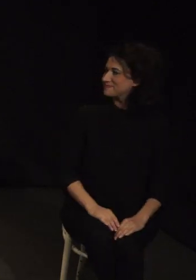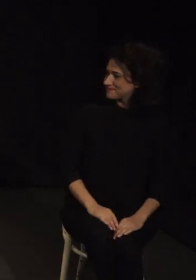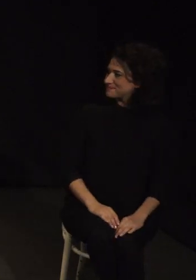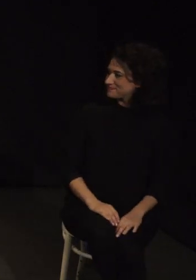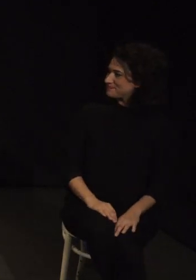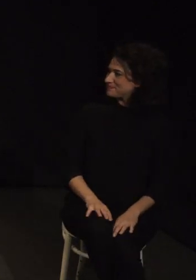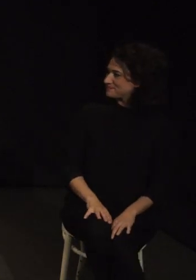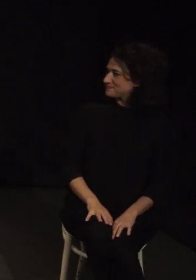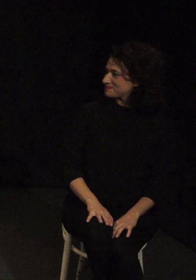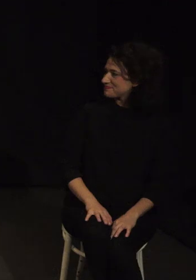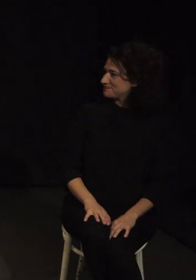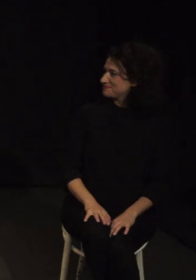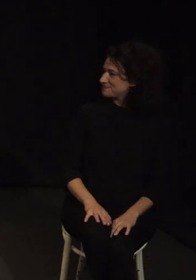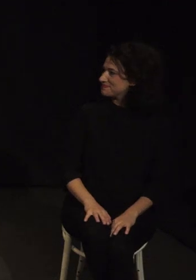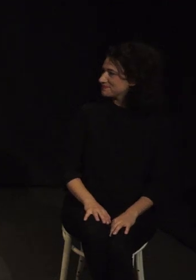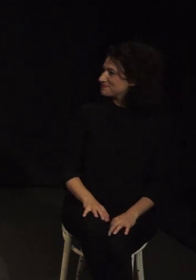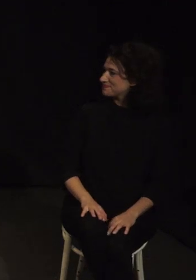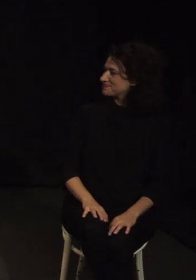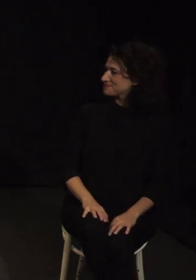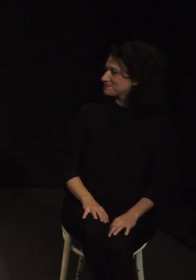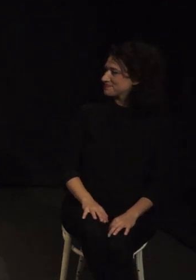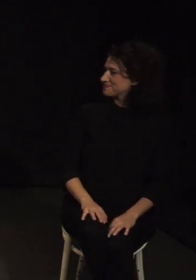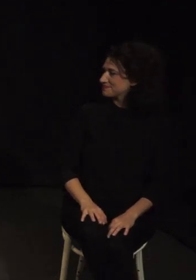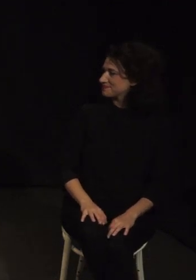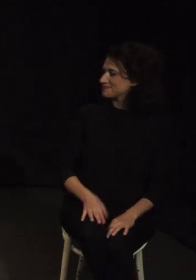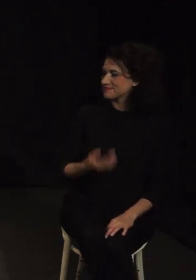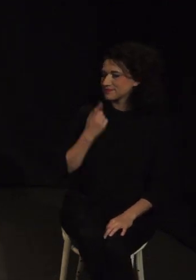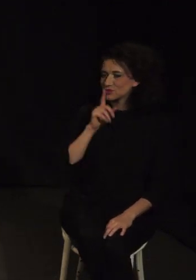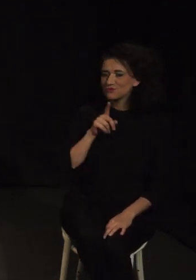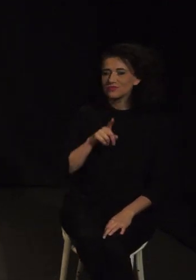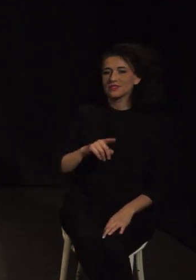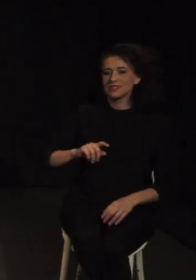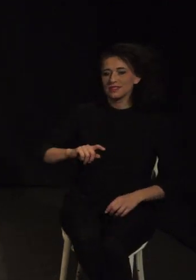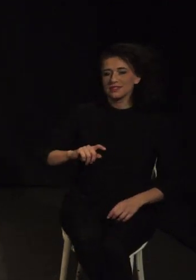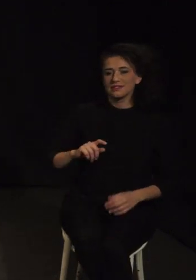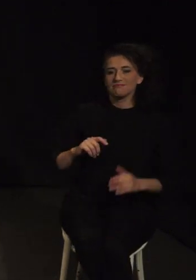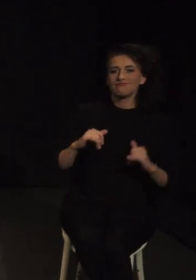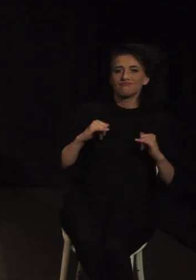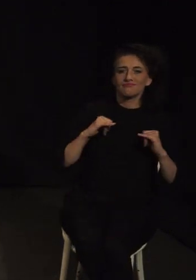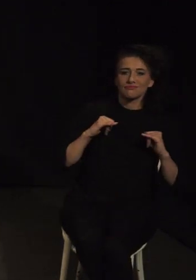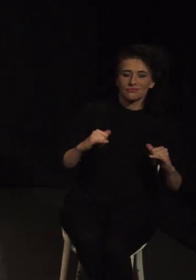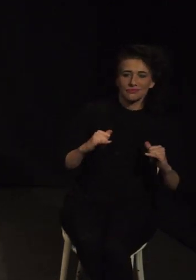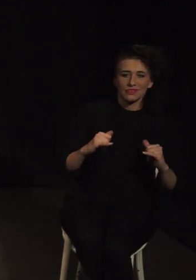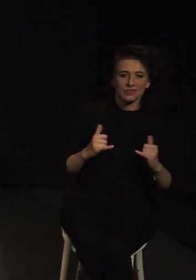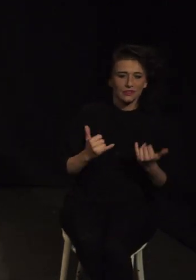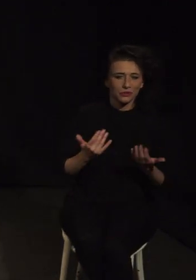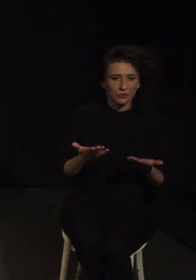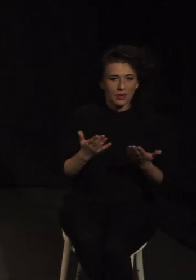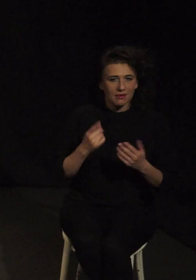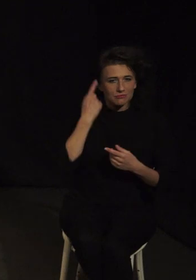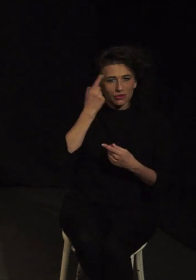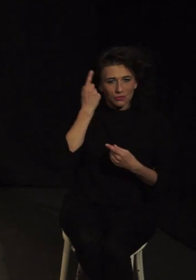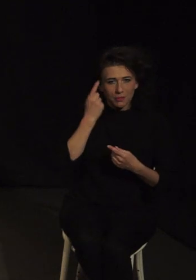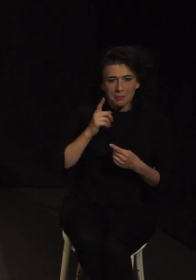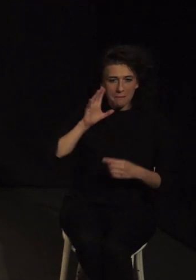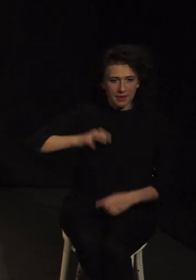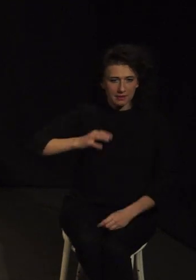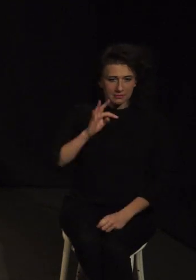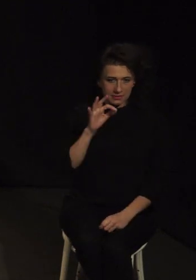This is also the strength of its interpretation and a reminder that "Pan Tadeusz"